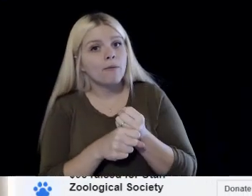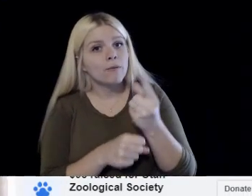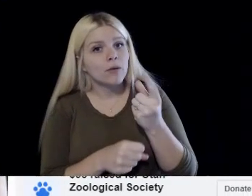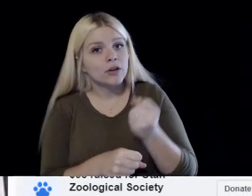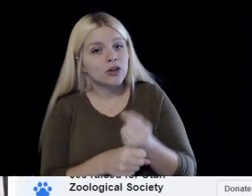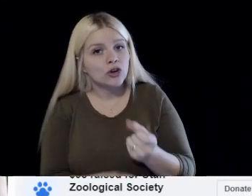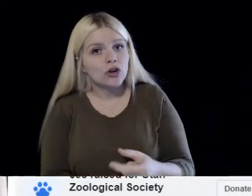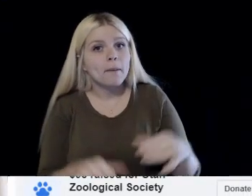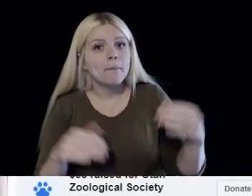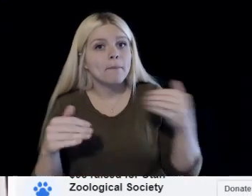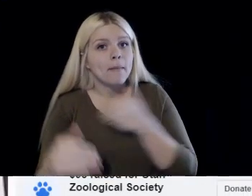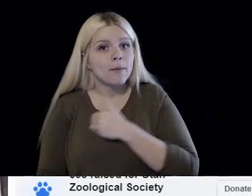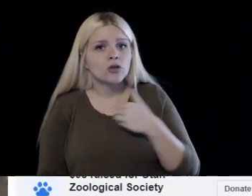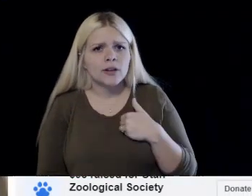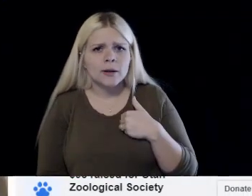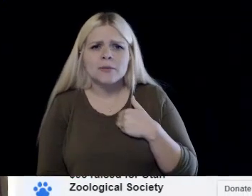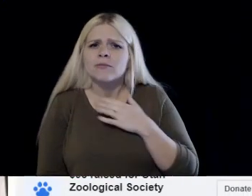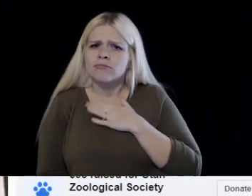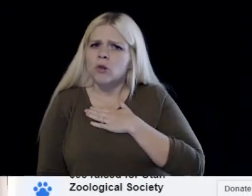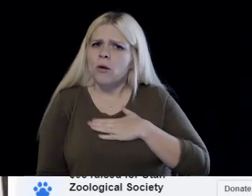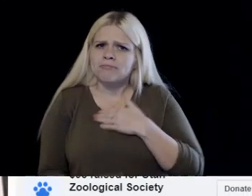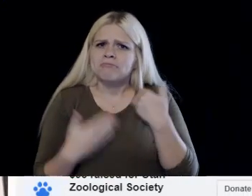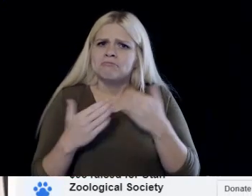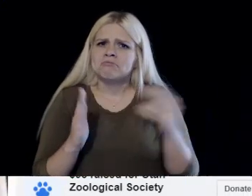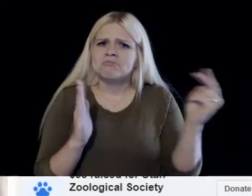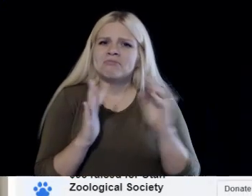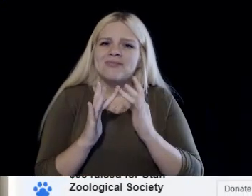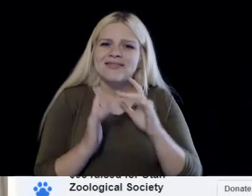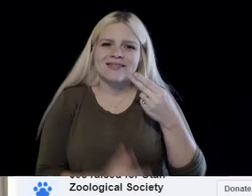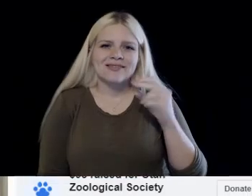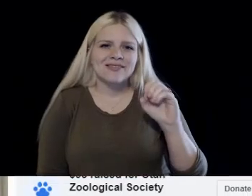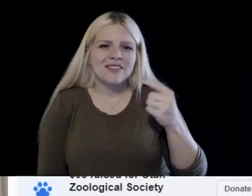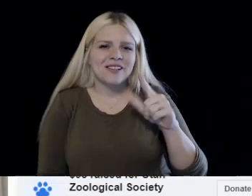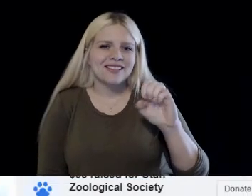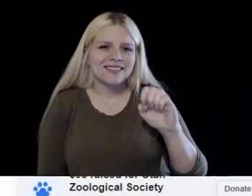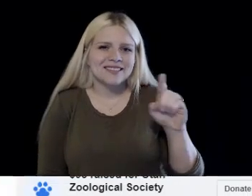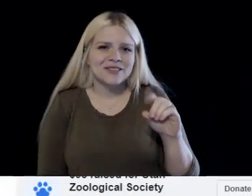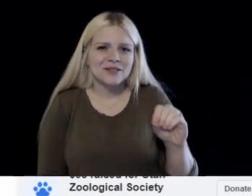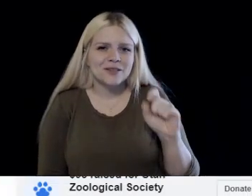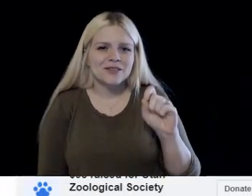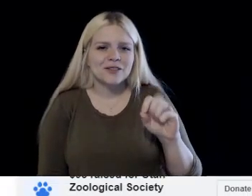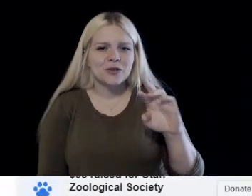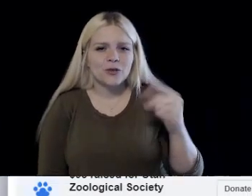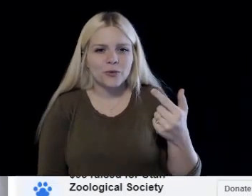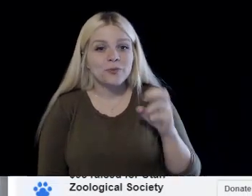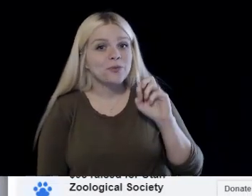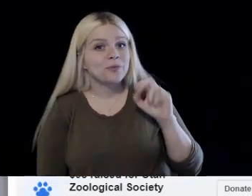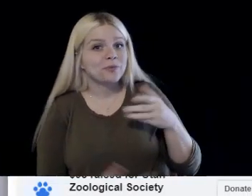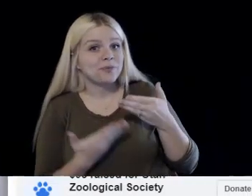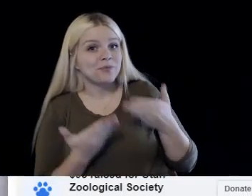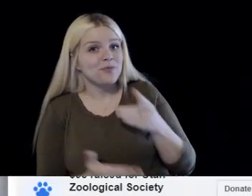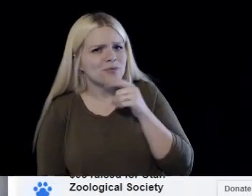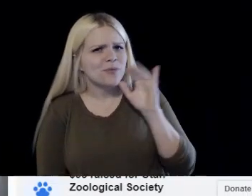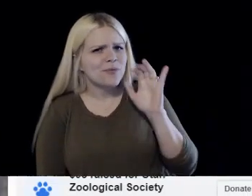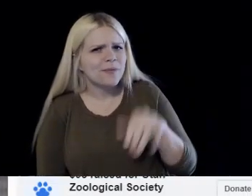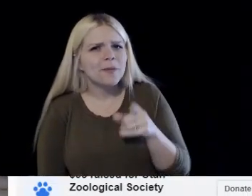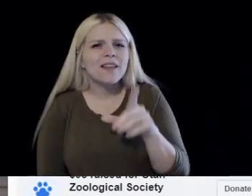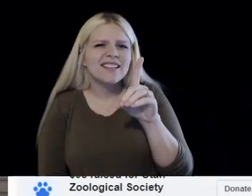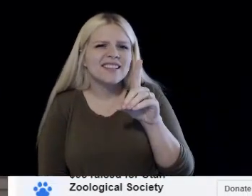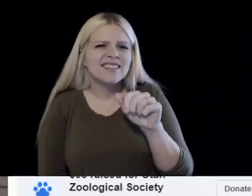go to hoglezoo.org. Okay, let's get right to it! Let's introduce you to who is in the mix here. Here's Daniel, he's manning Instagram. How'd we do over there?